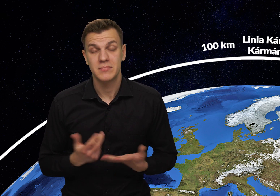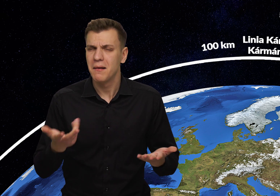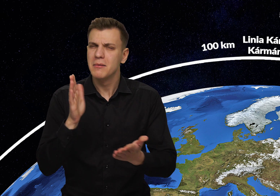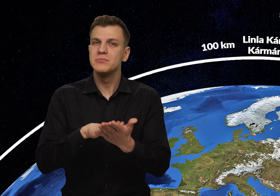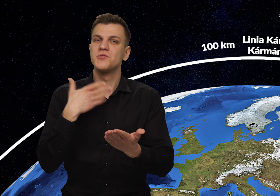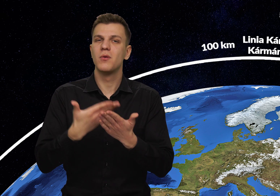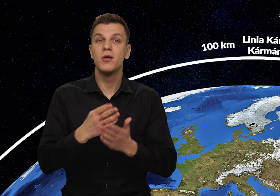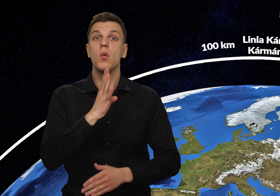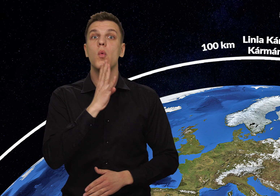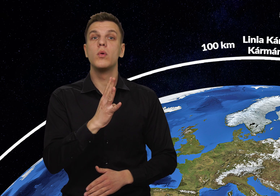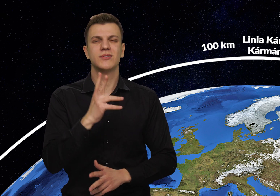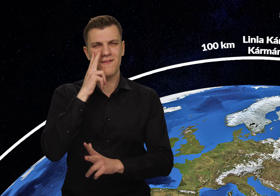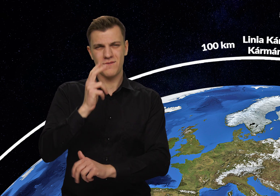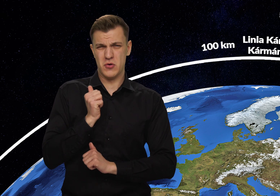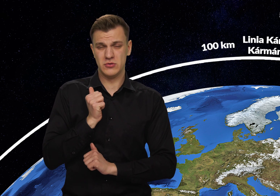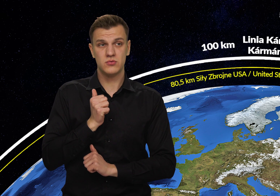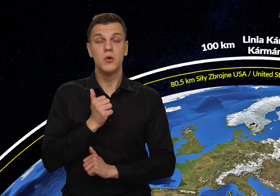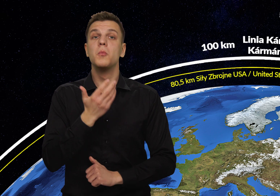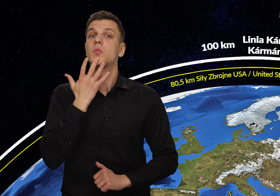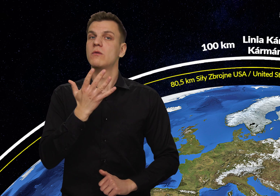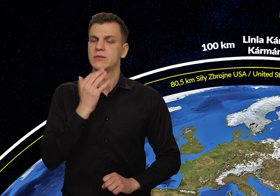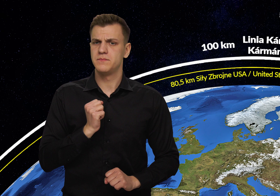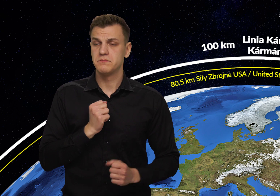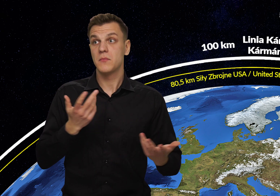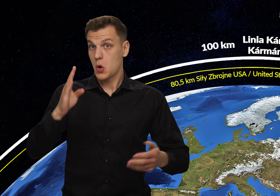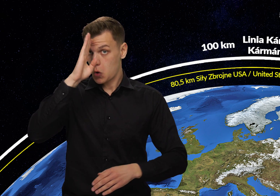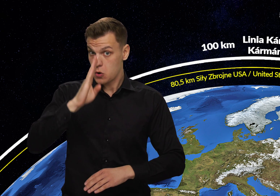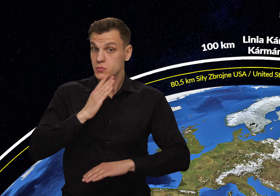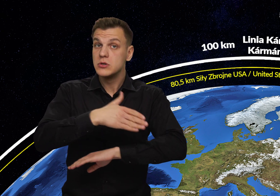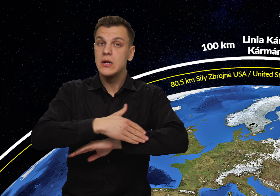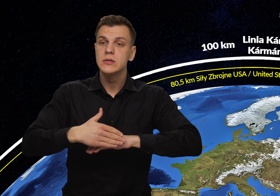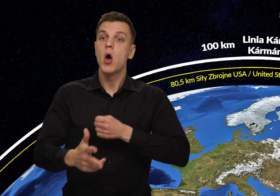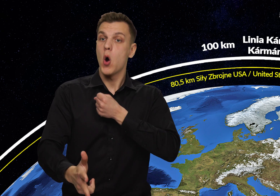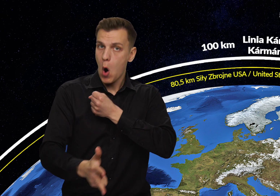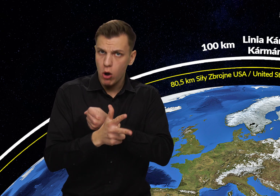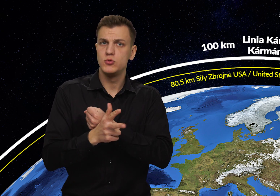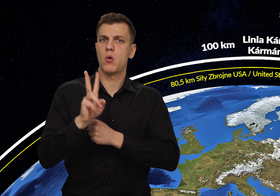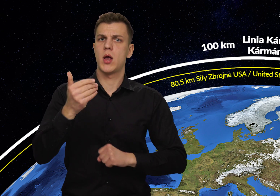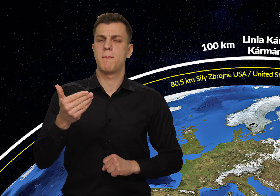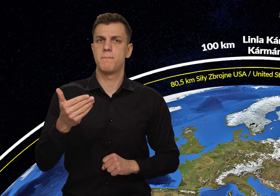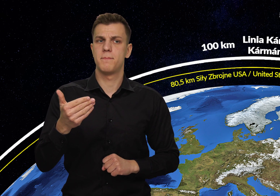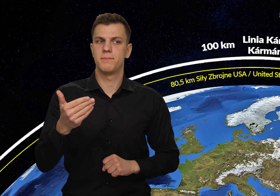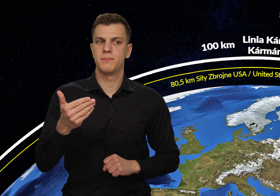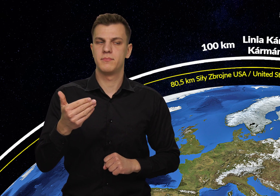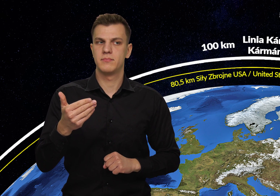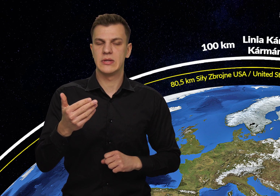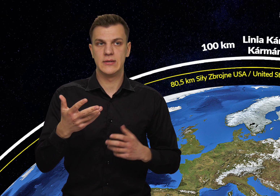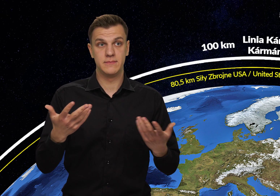US Army for the border between Earth and space assumes an altitude of about 80 km.